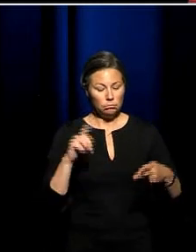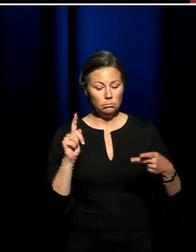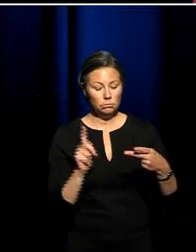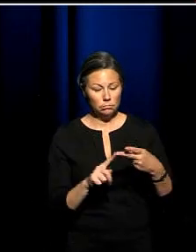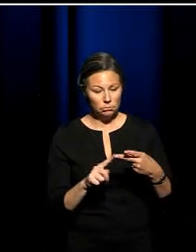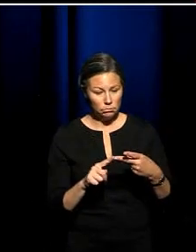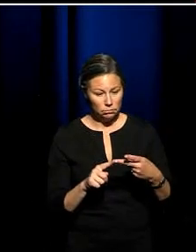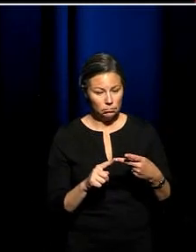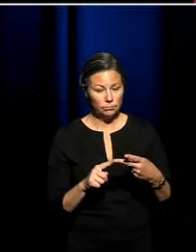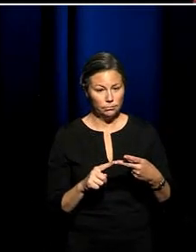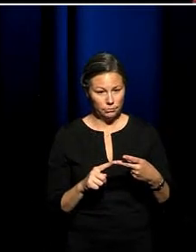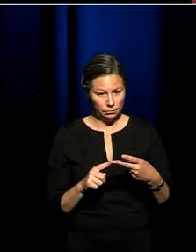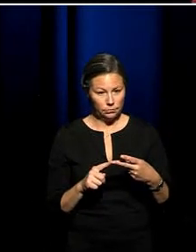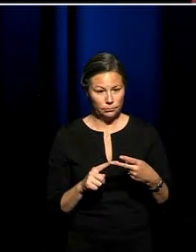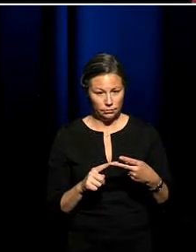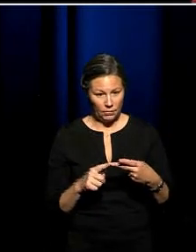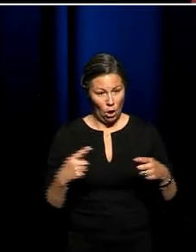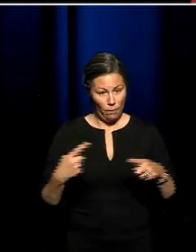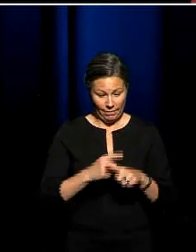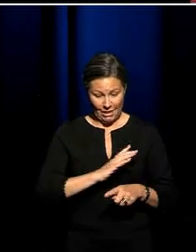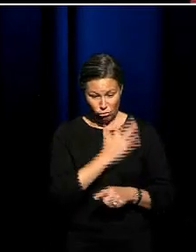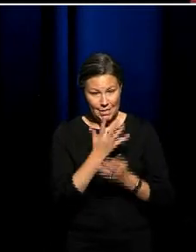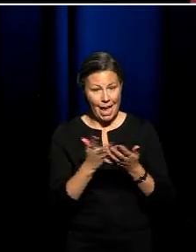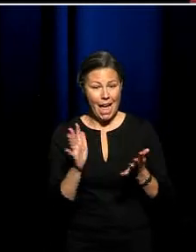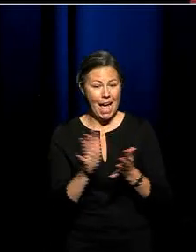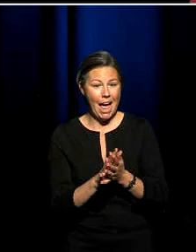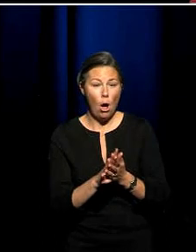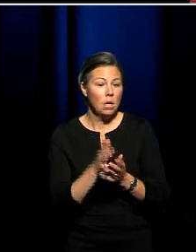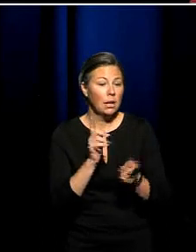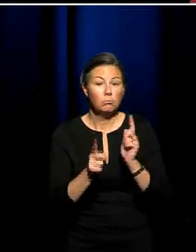interest or apprehended bias, indeed it is almost inevitable that if Governments